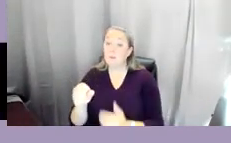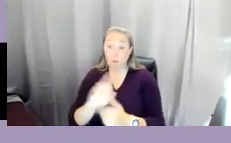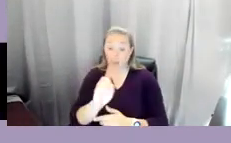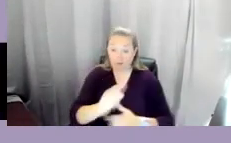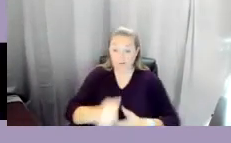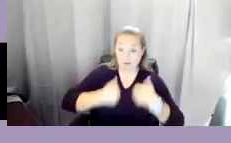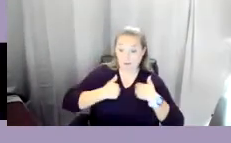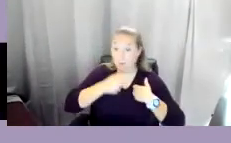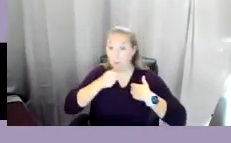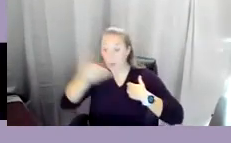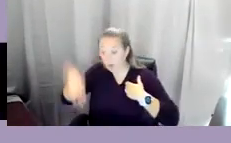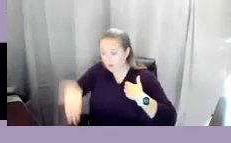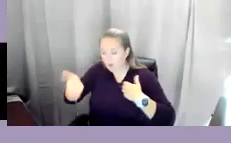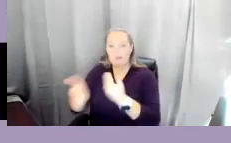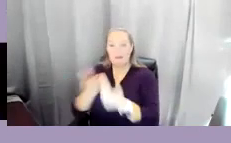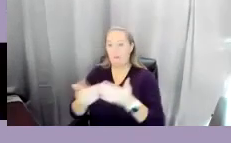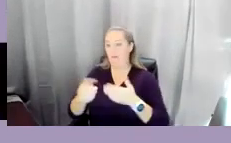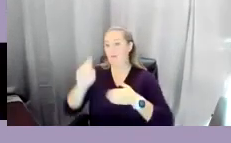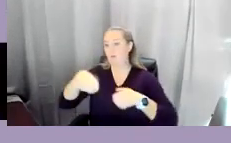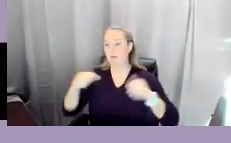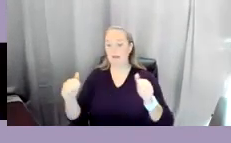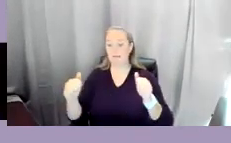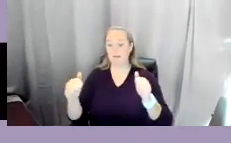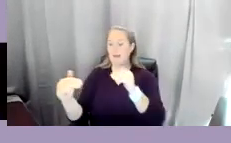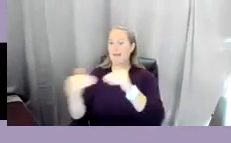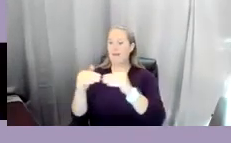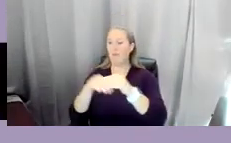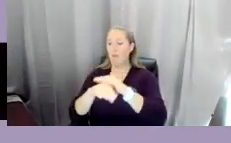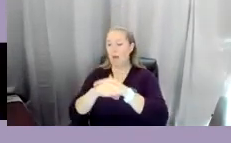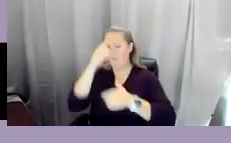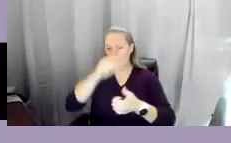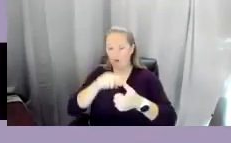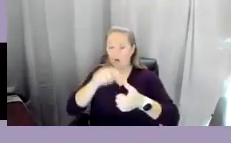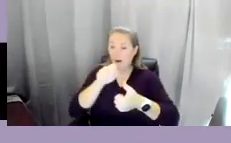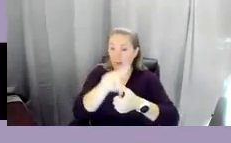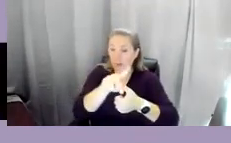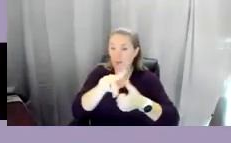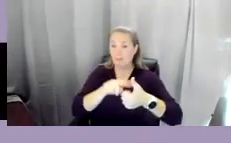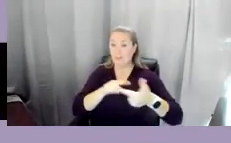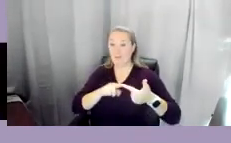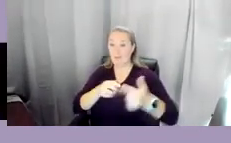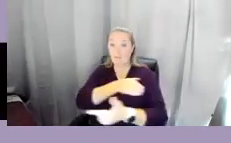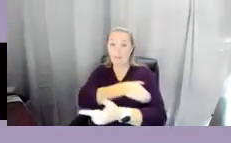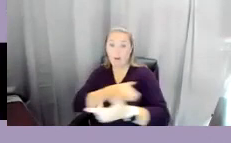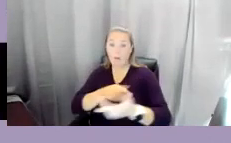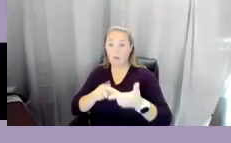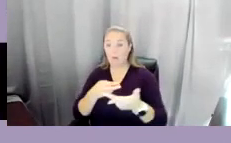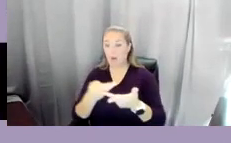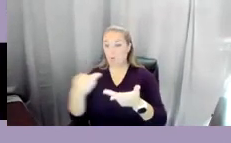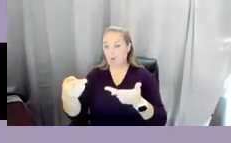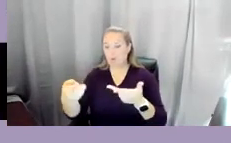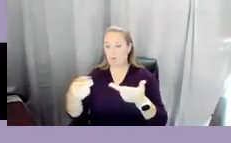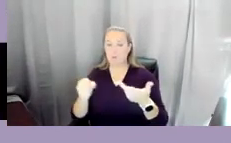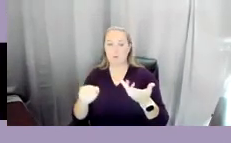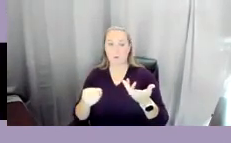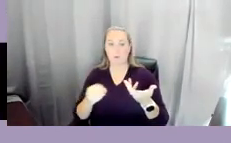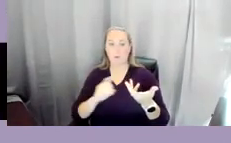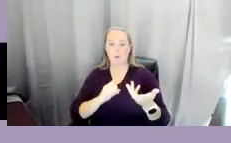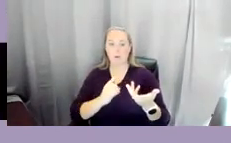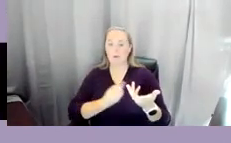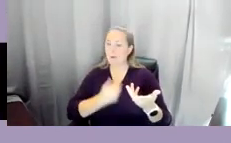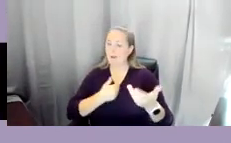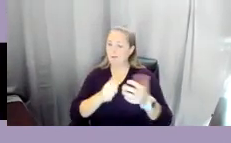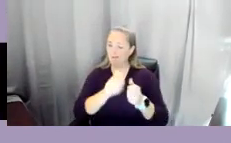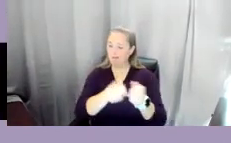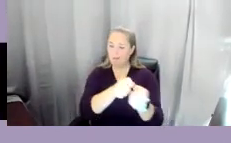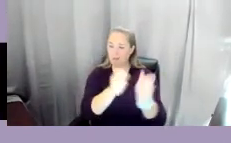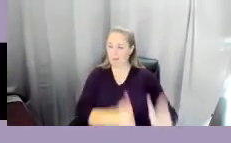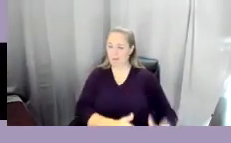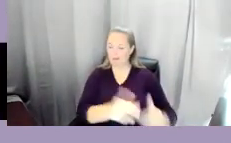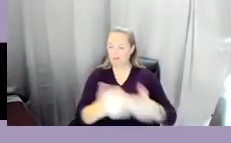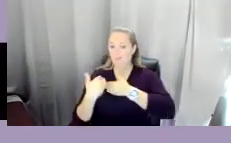WHOLE